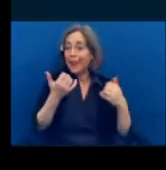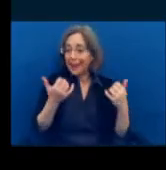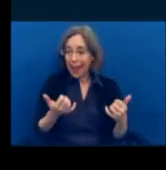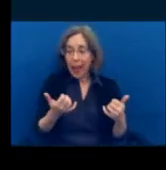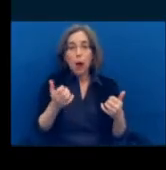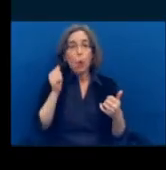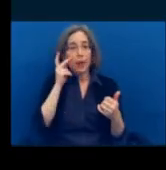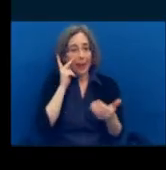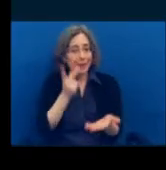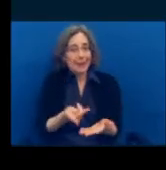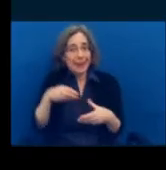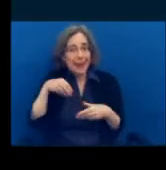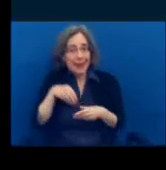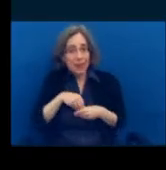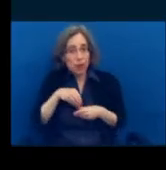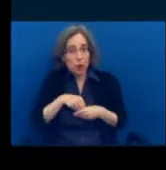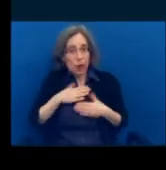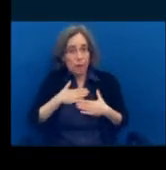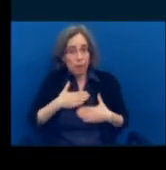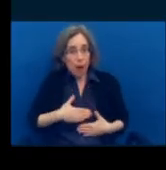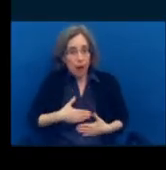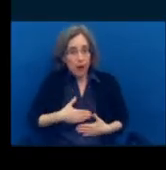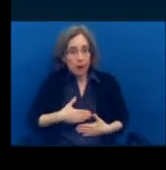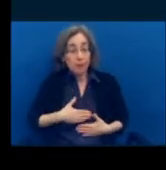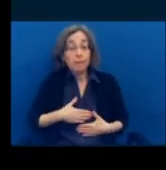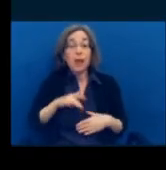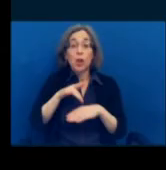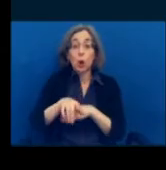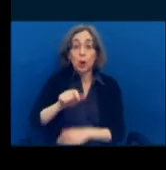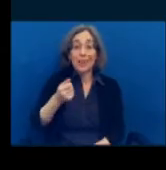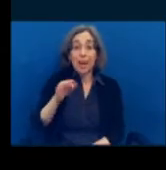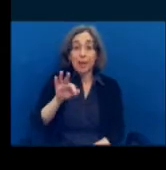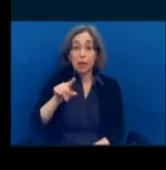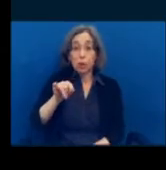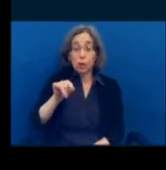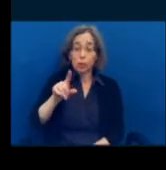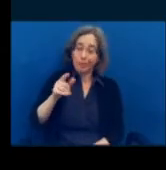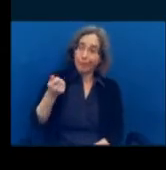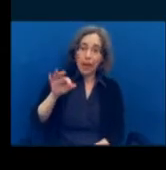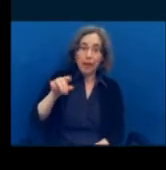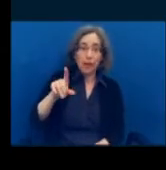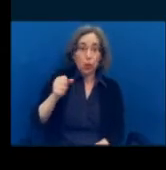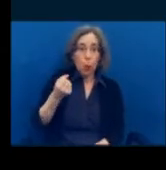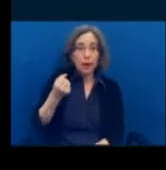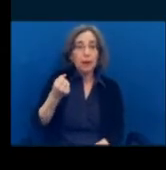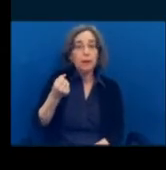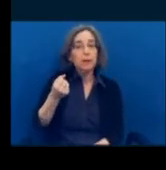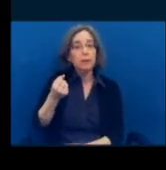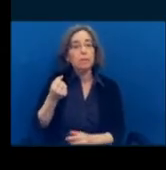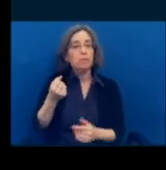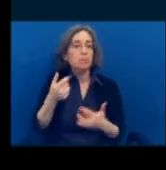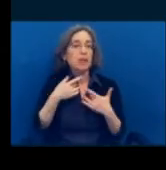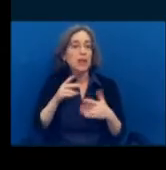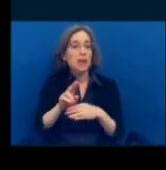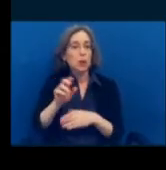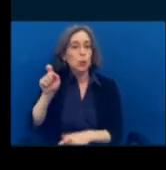INTERIOR OF LIVING BODIES AND THE EARLY 1920S X-RAYS WERE USED UNTIL THE HARMFUL EFFECTS WERE DISCOVERED AND THEN IN 1958